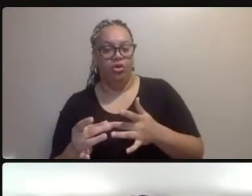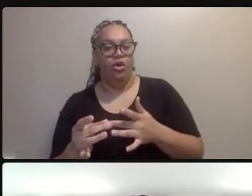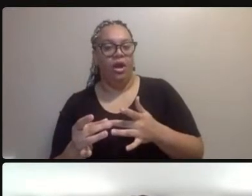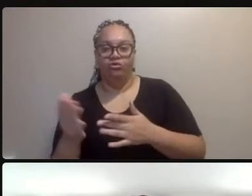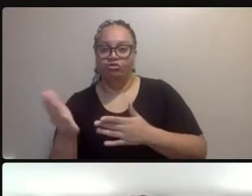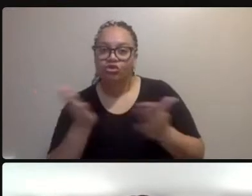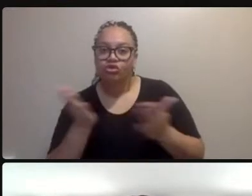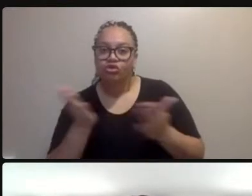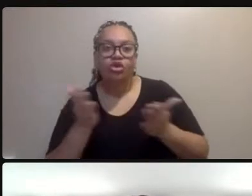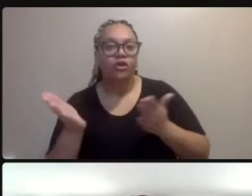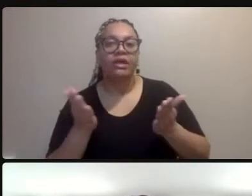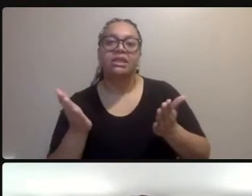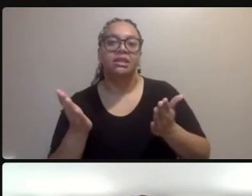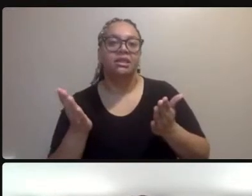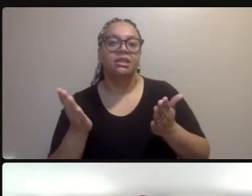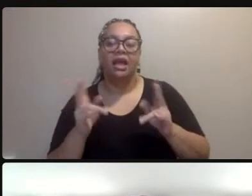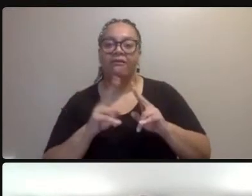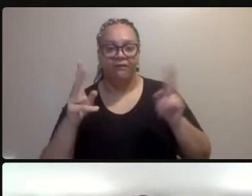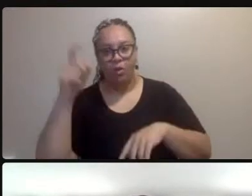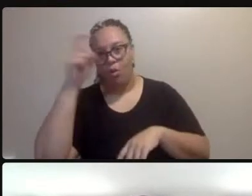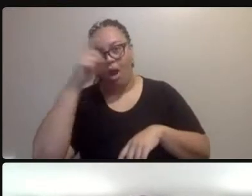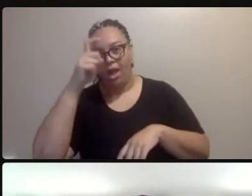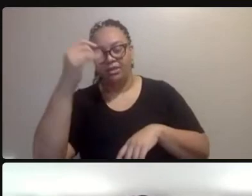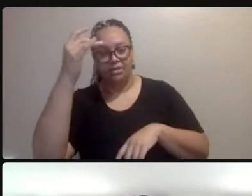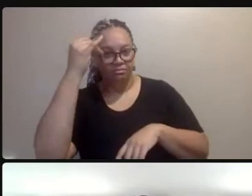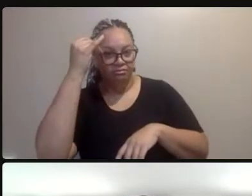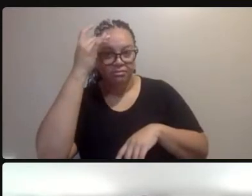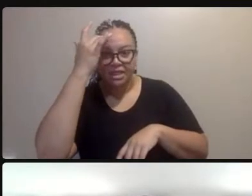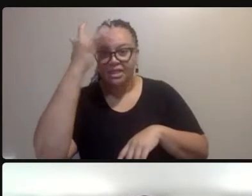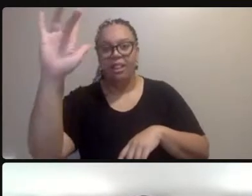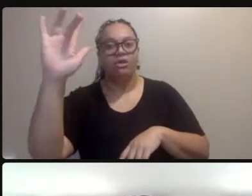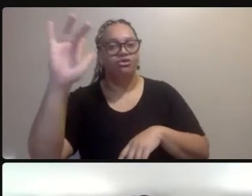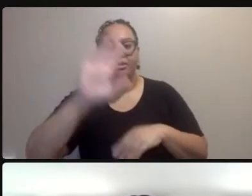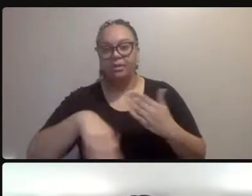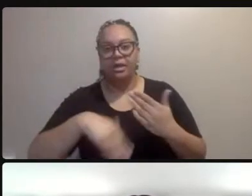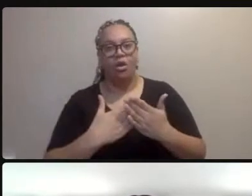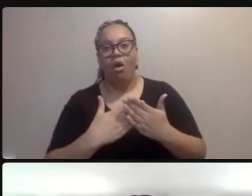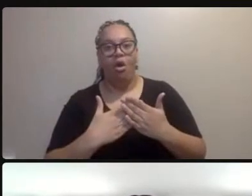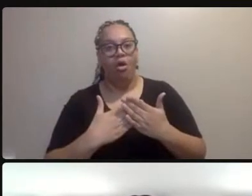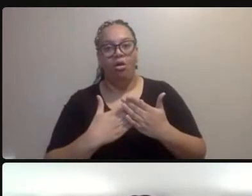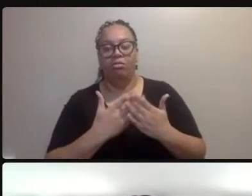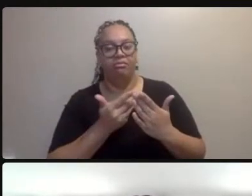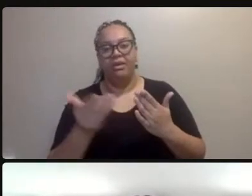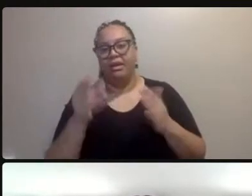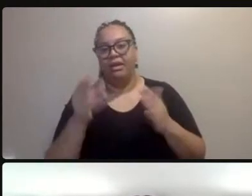WORKED WITH HER HERE WITH